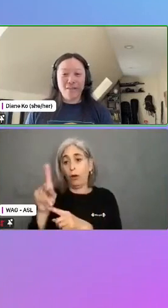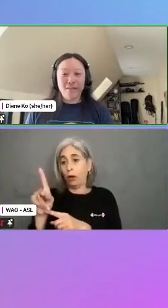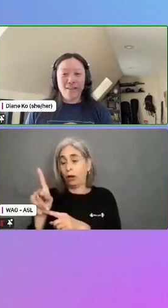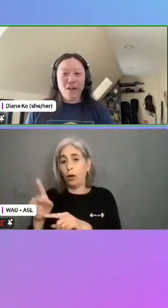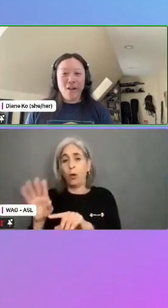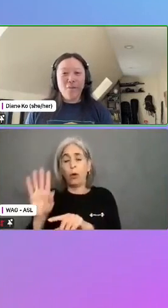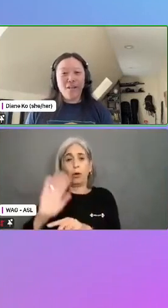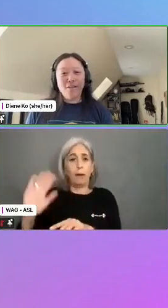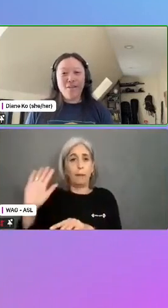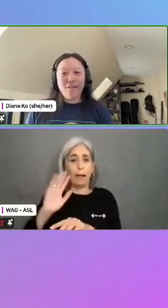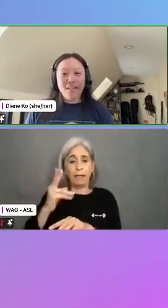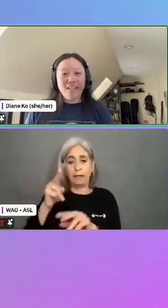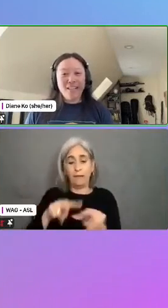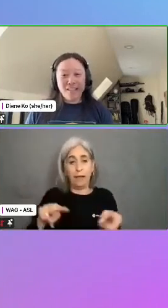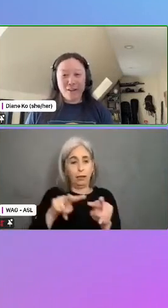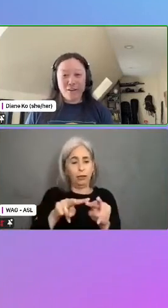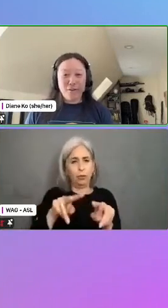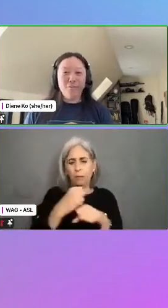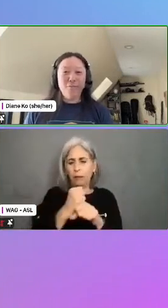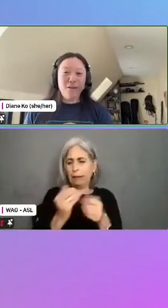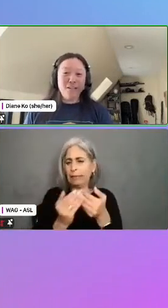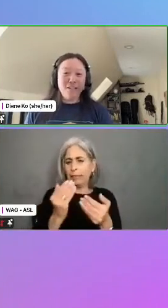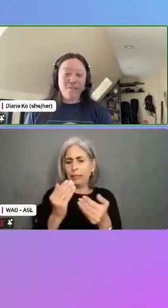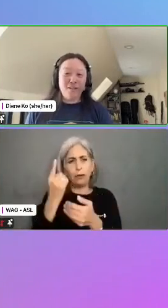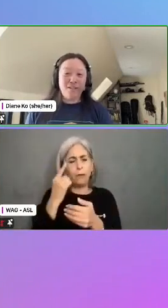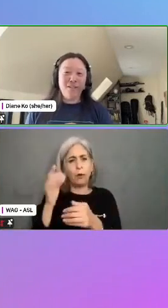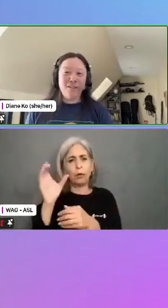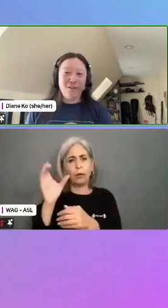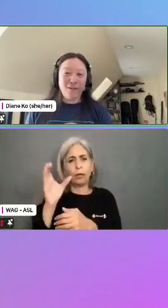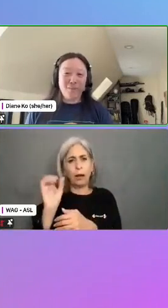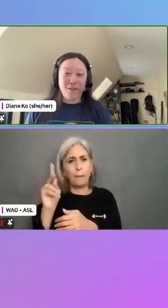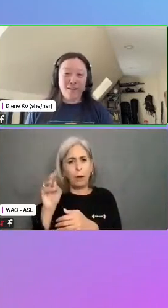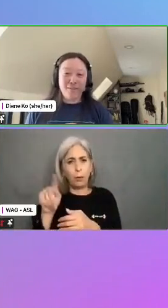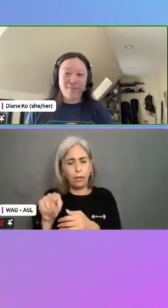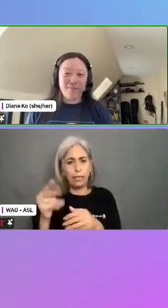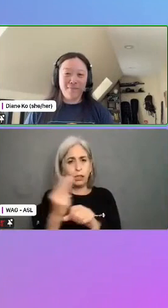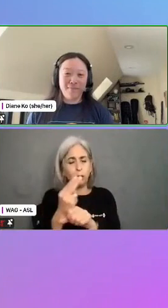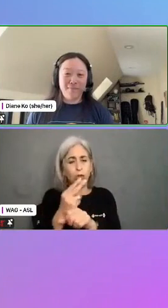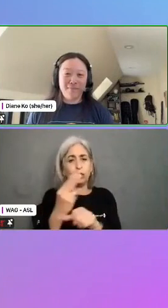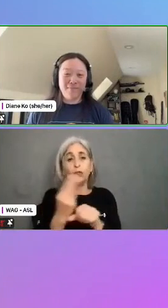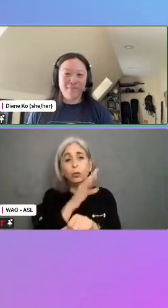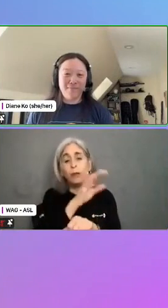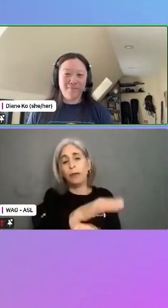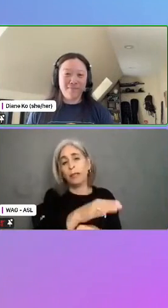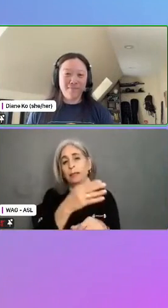attributes for the division and the length. Now consumer needs to pass into two different IDS period what